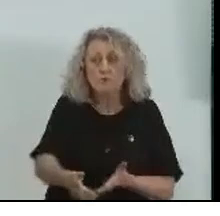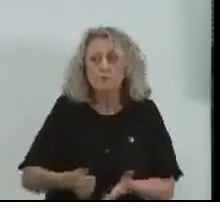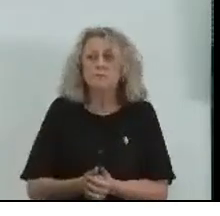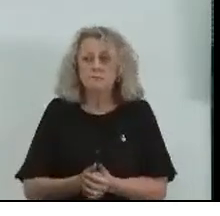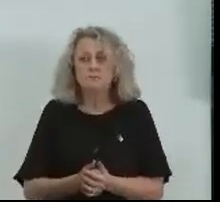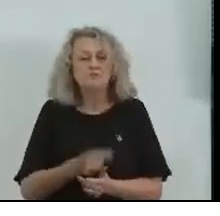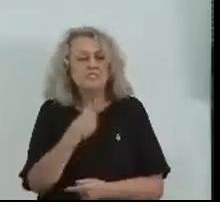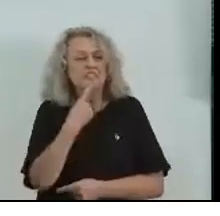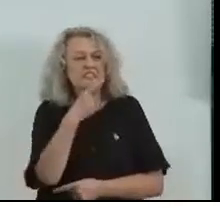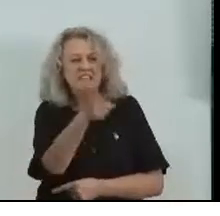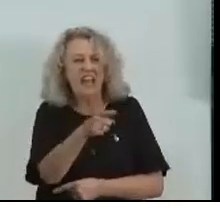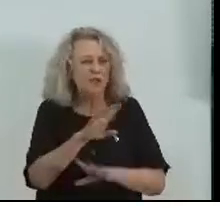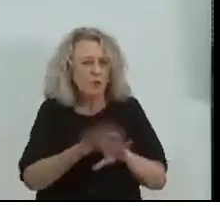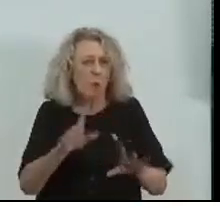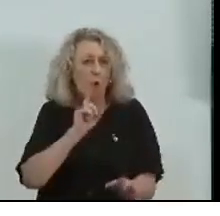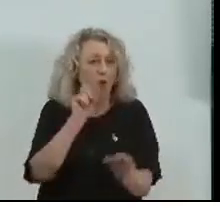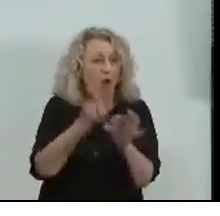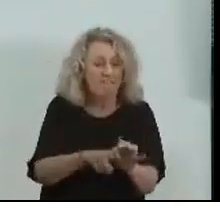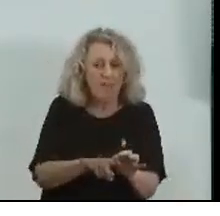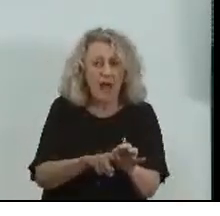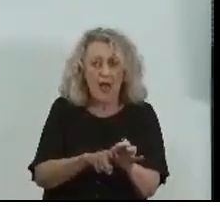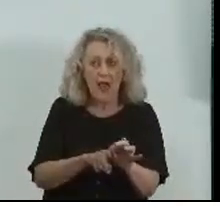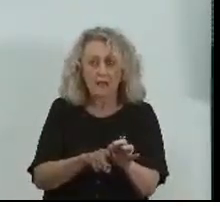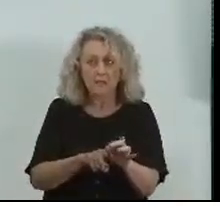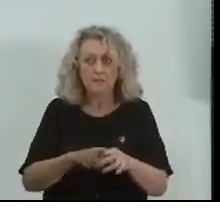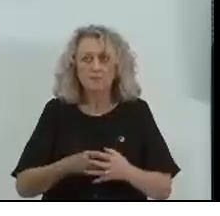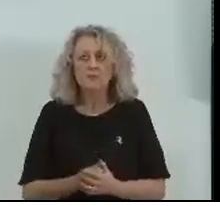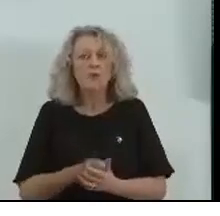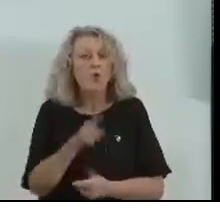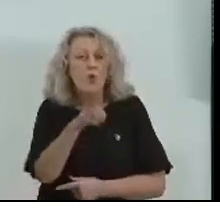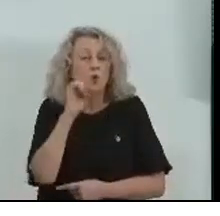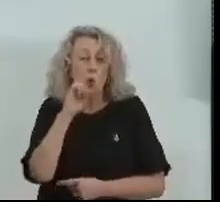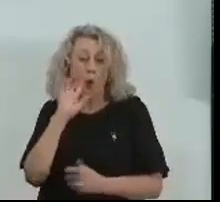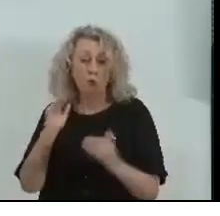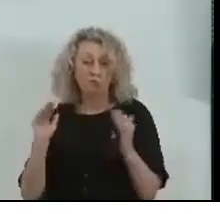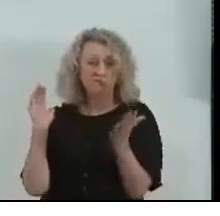It says you're not going to qualify, you won't make the plane,